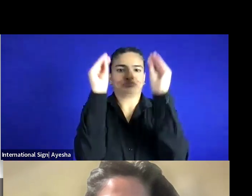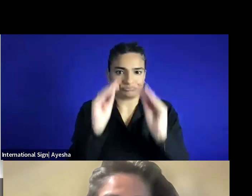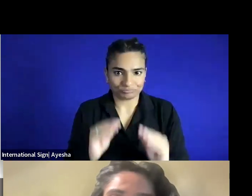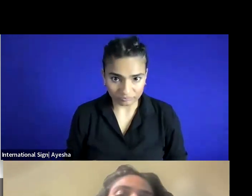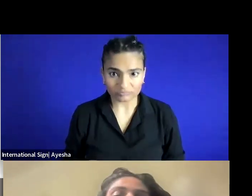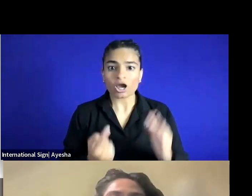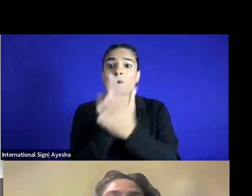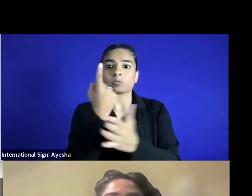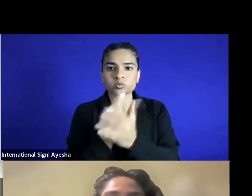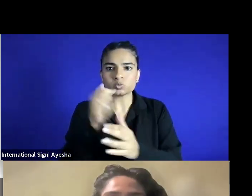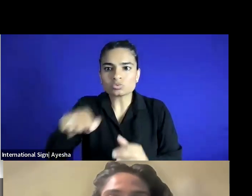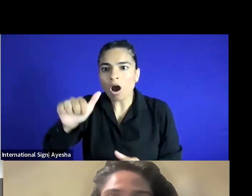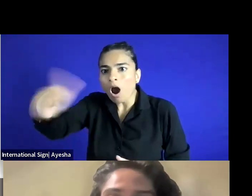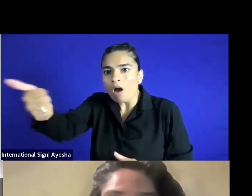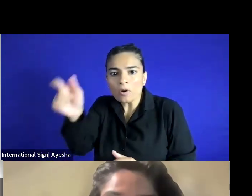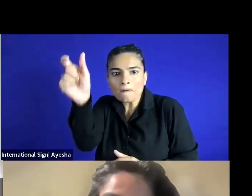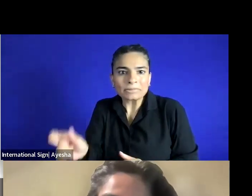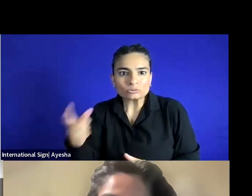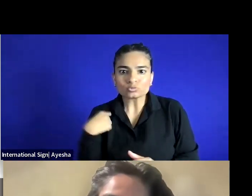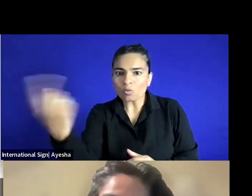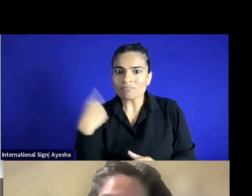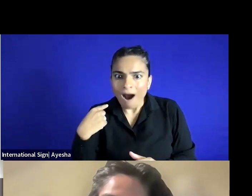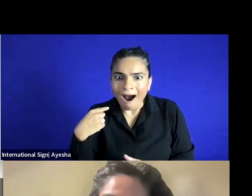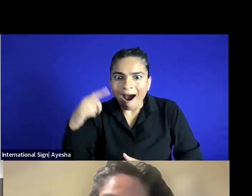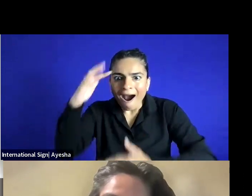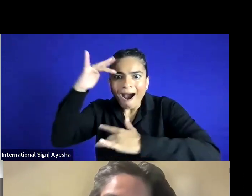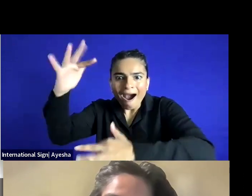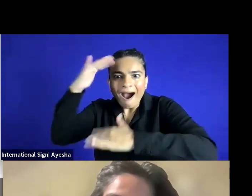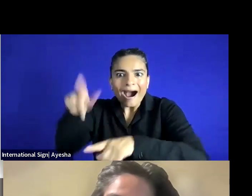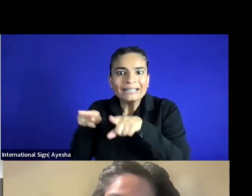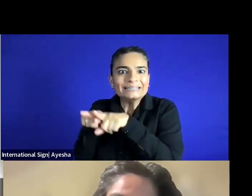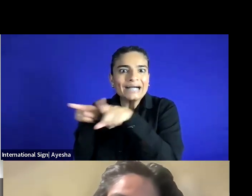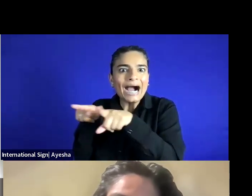So make sure that you include, a short bio about, yourself.